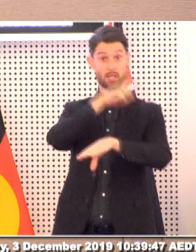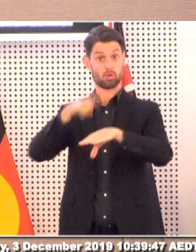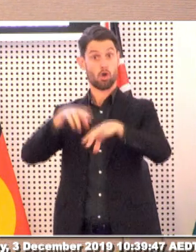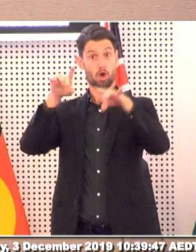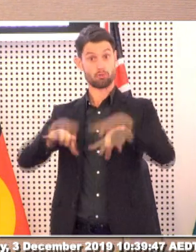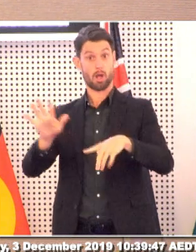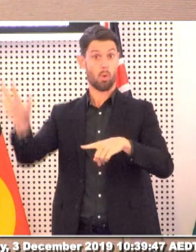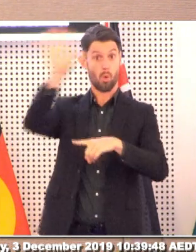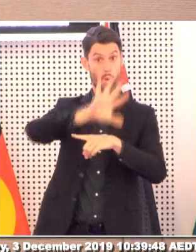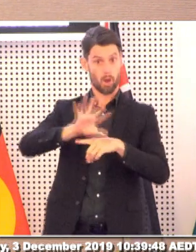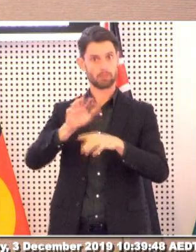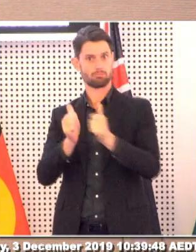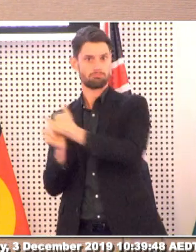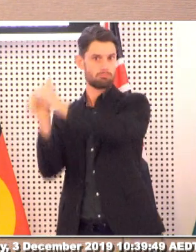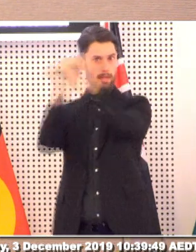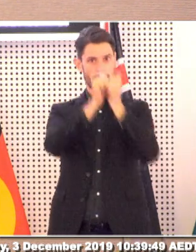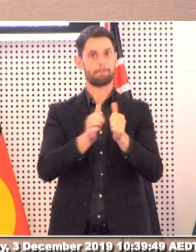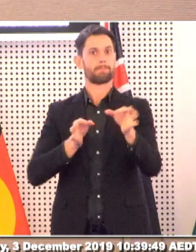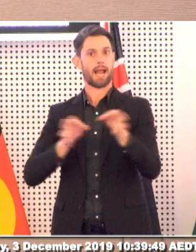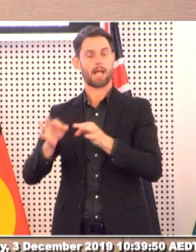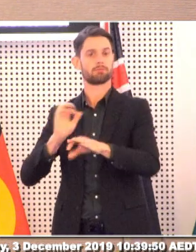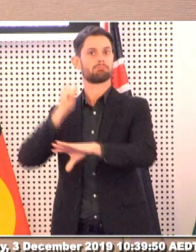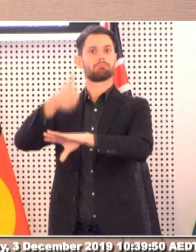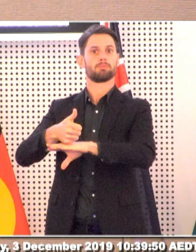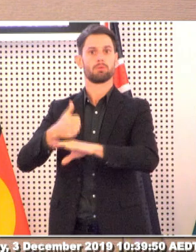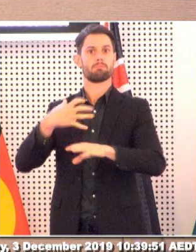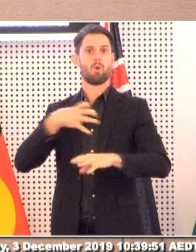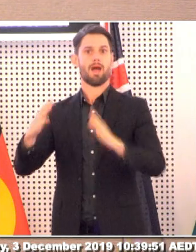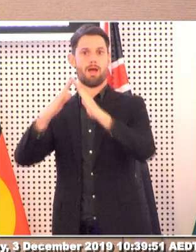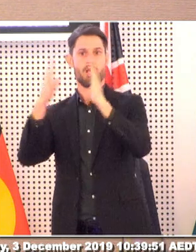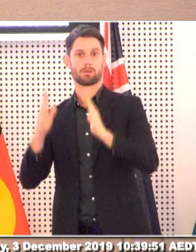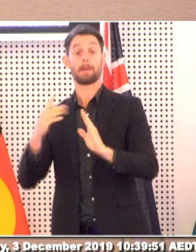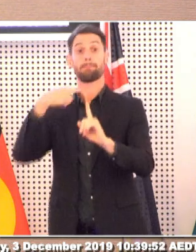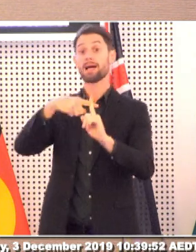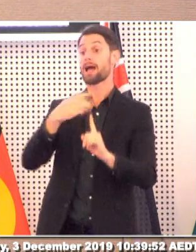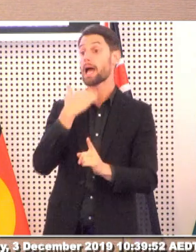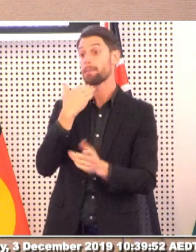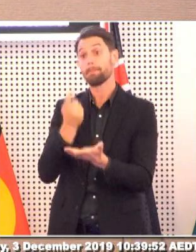people pay no more than 25 per cent of their income on the rent is – is the first